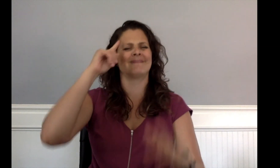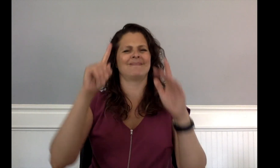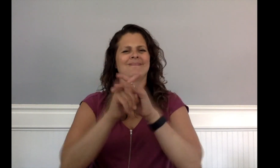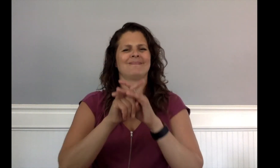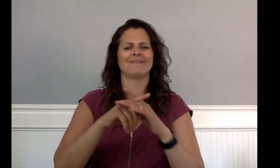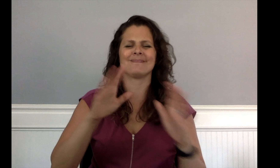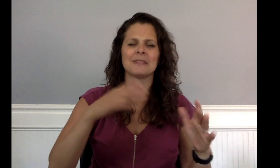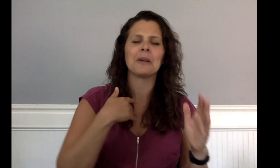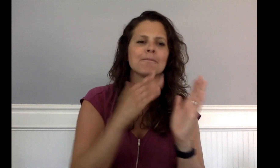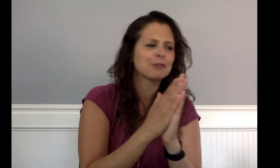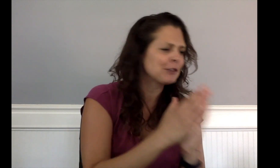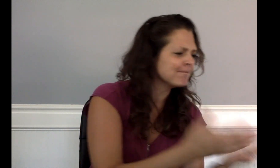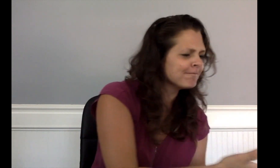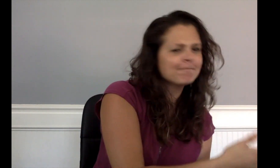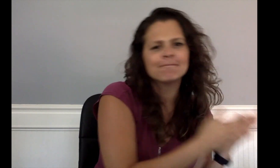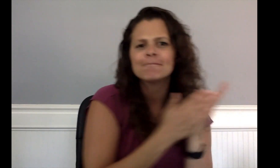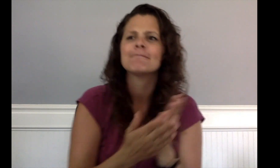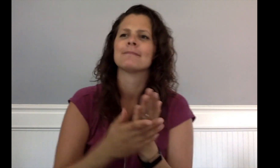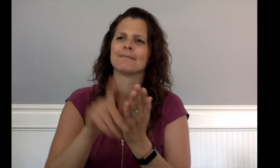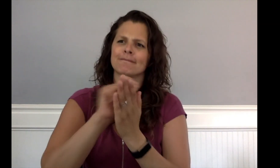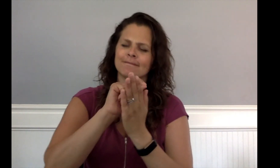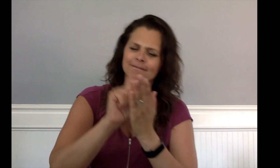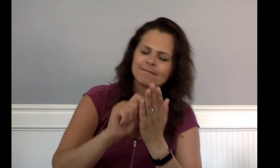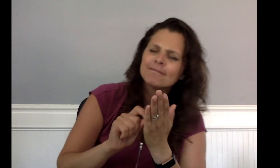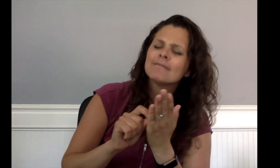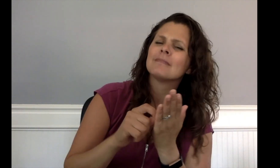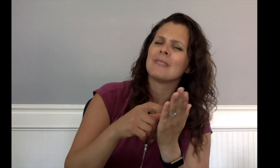Charlie had a thought. He stopped wiping the glass